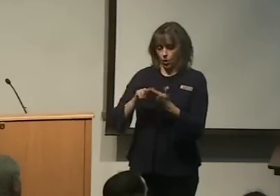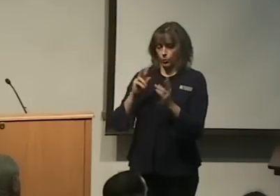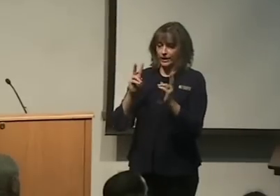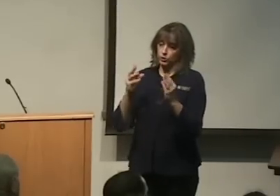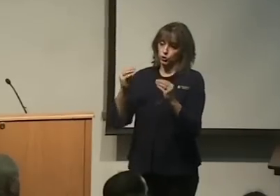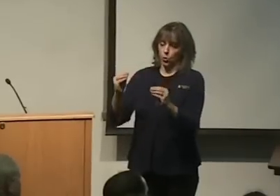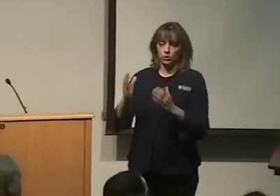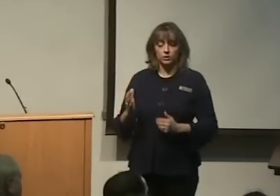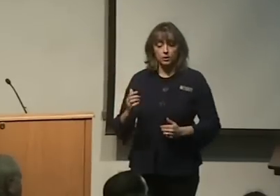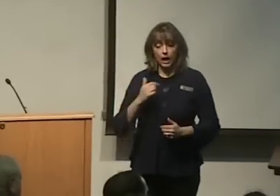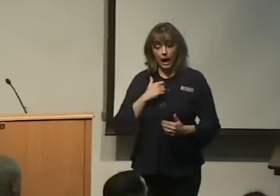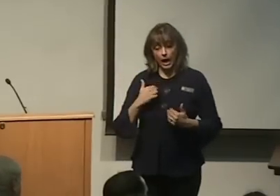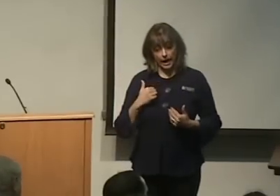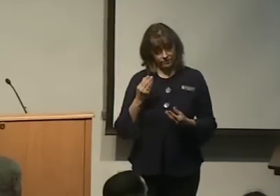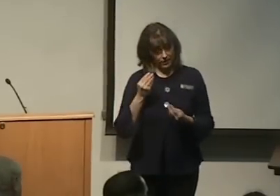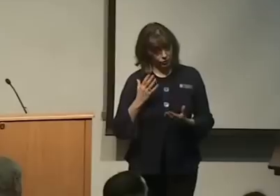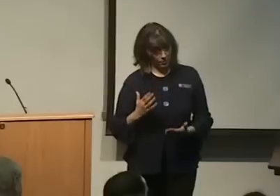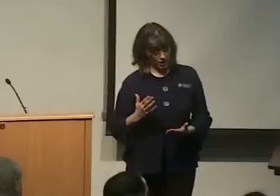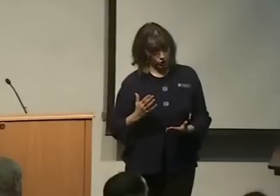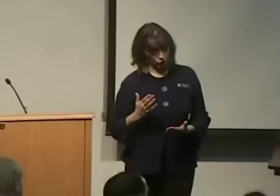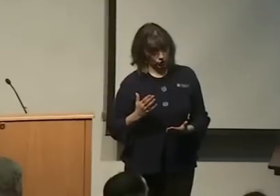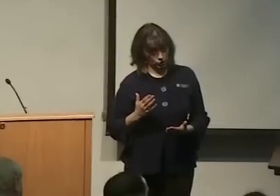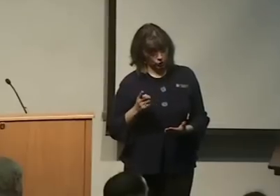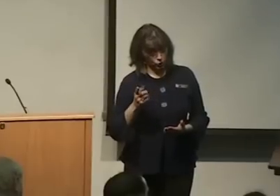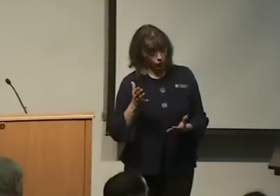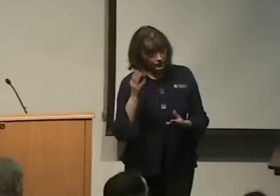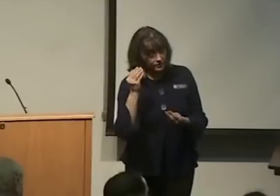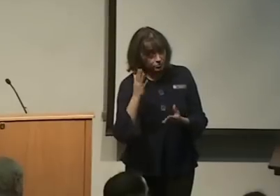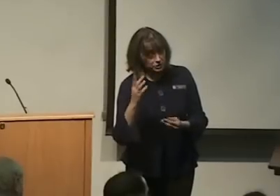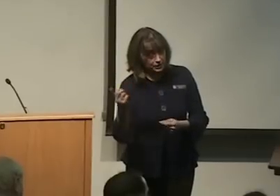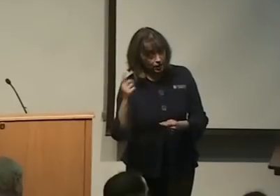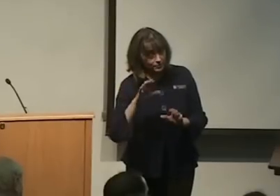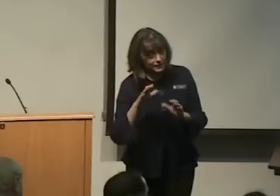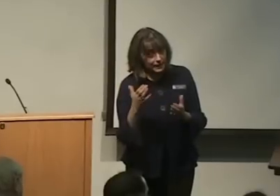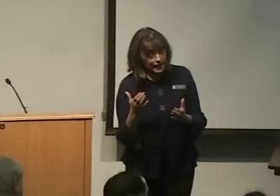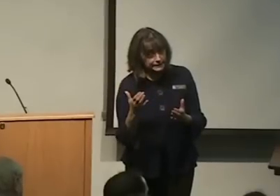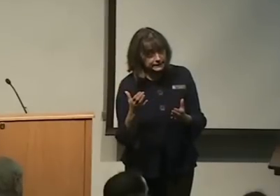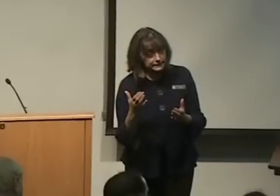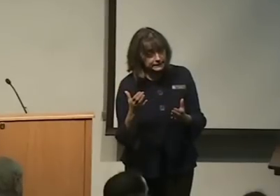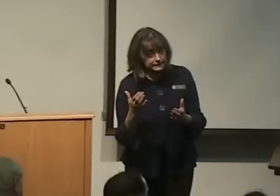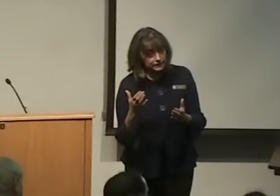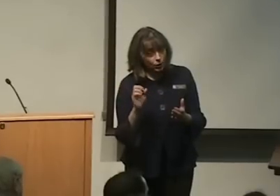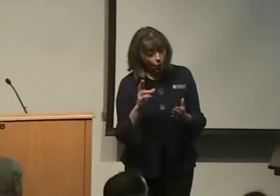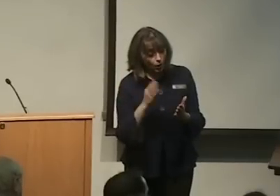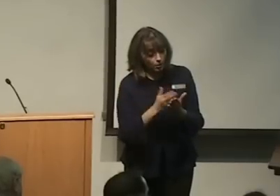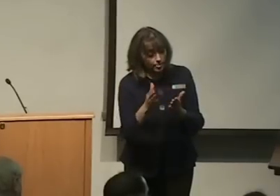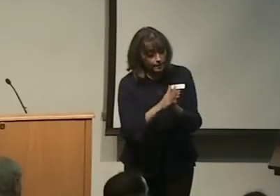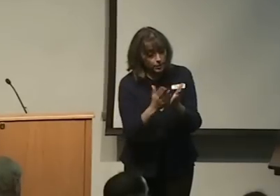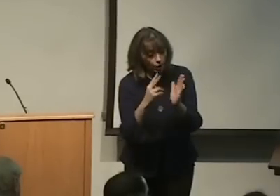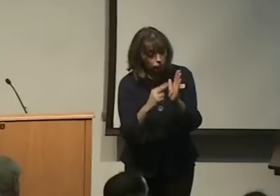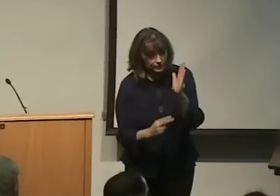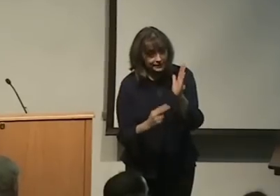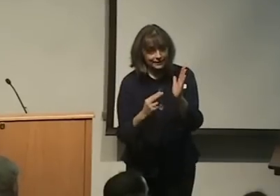to read the textbook, but I'll explain it better, that was what we were selling. That was our product. Now they're giving it away.